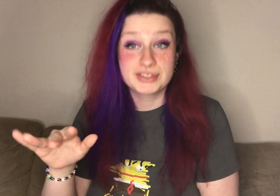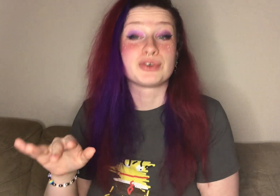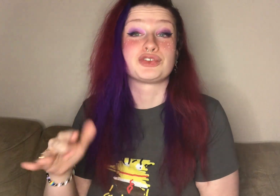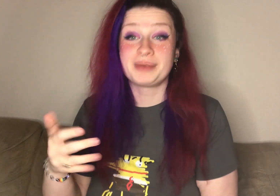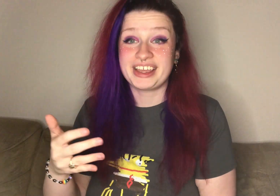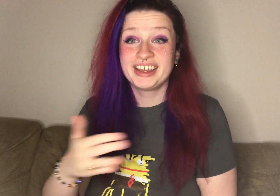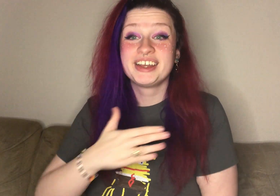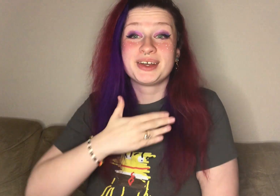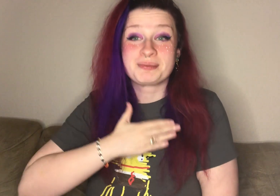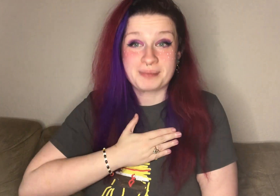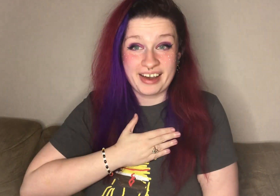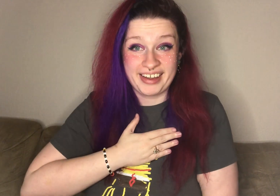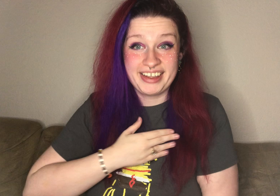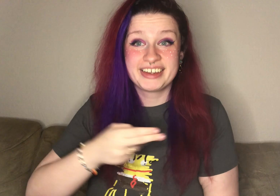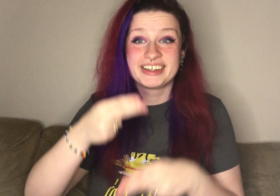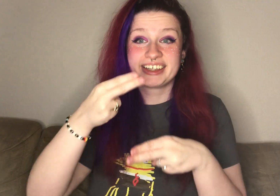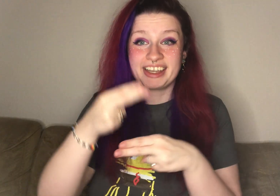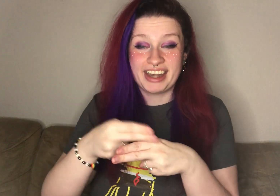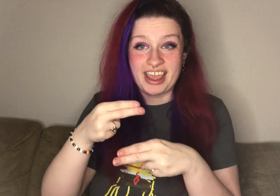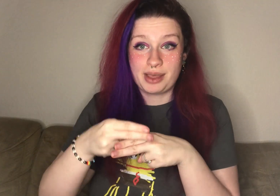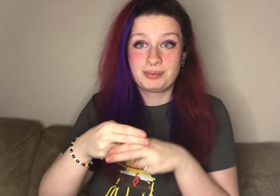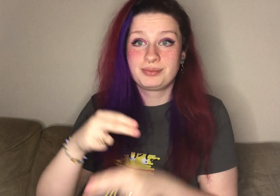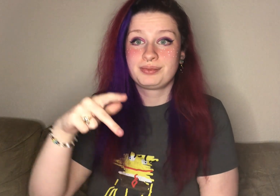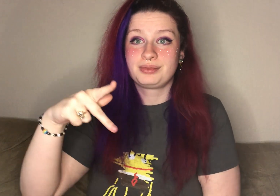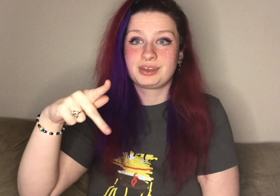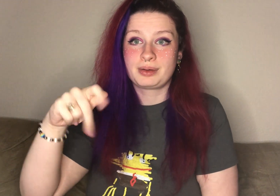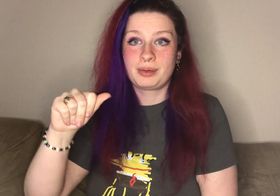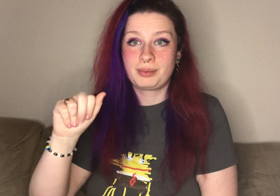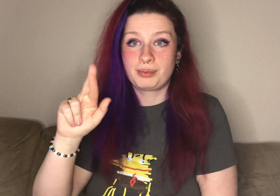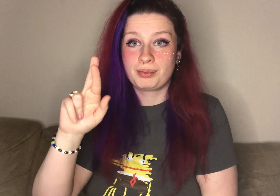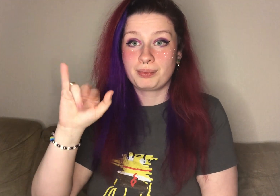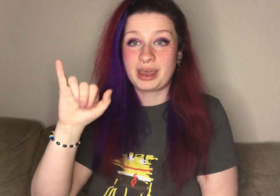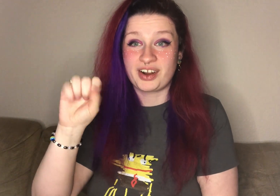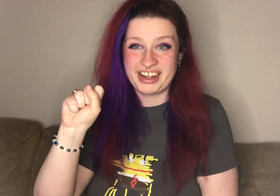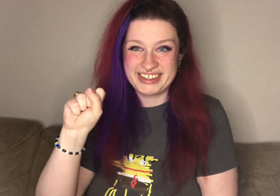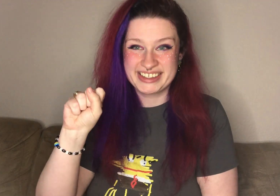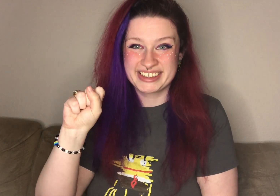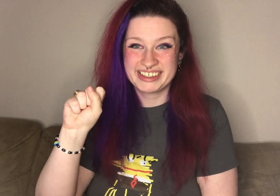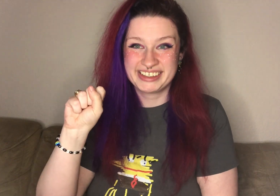so for me my name Paris